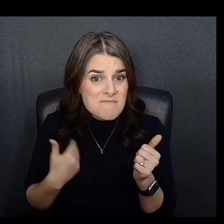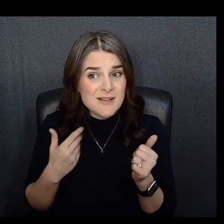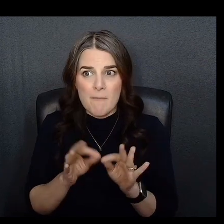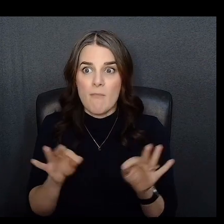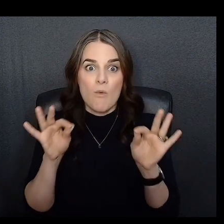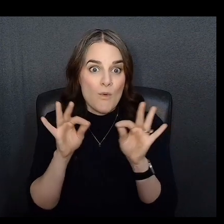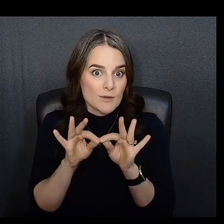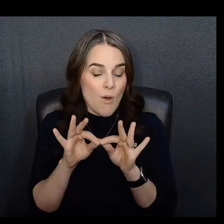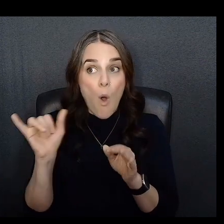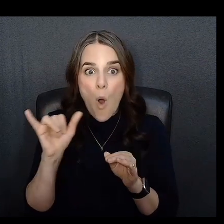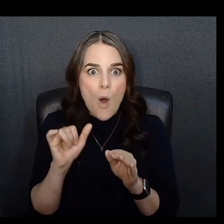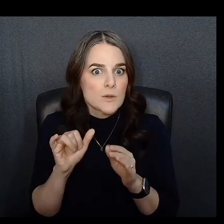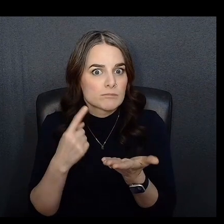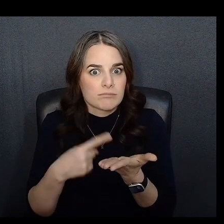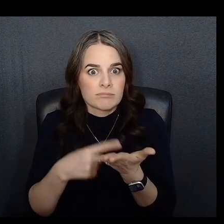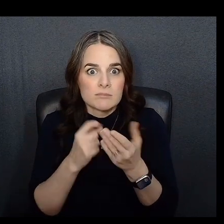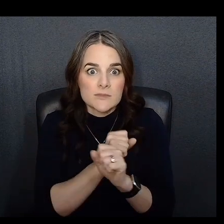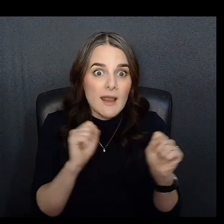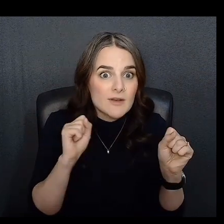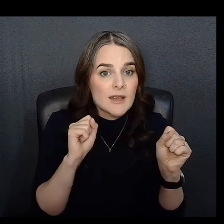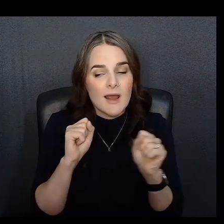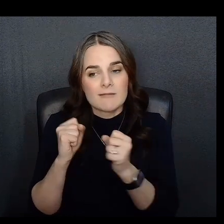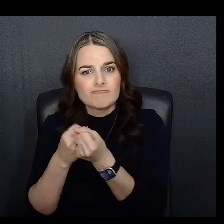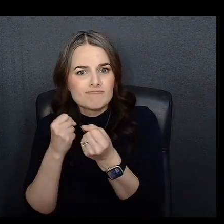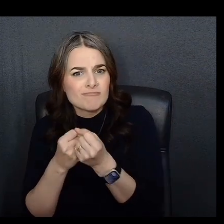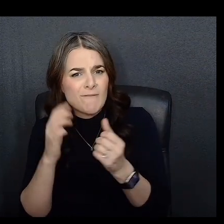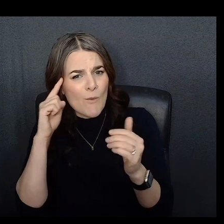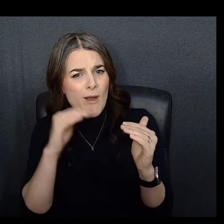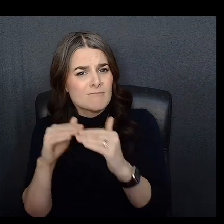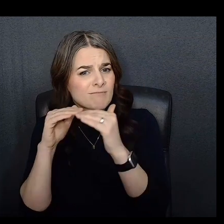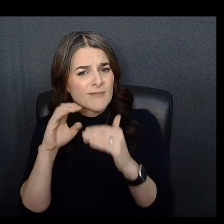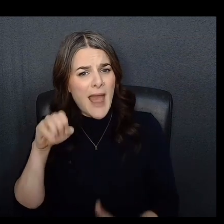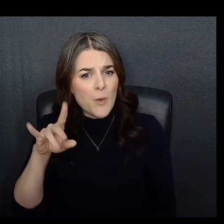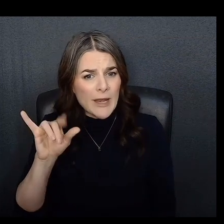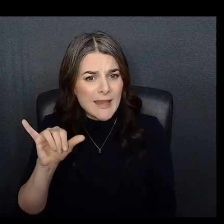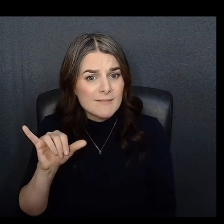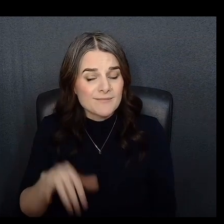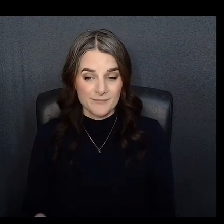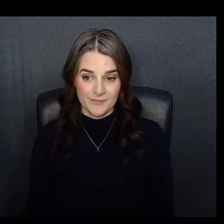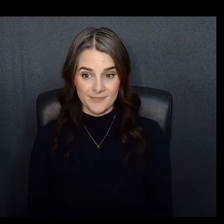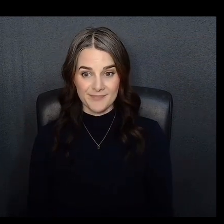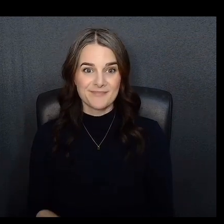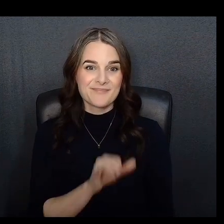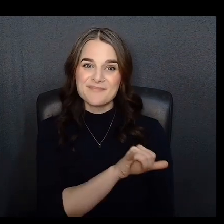and to advocate for equity. Same idea as well, with sexual orientation and identity.